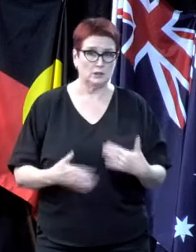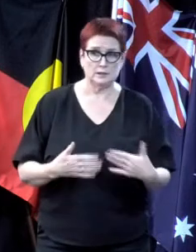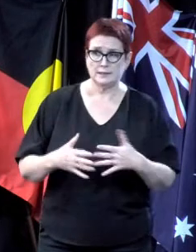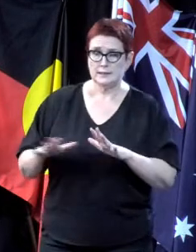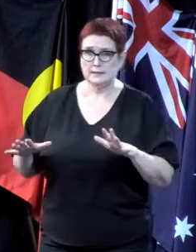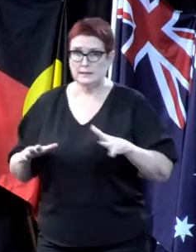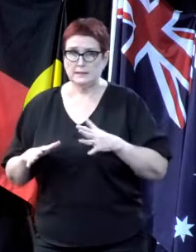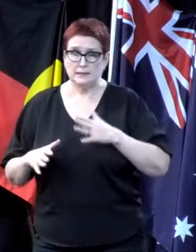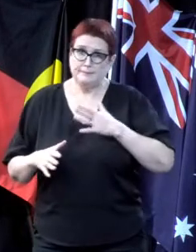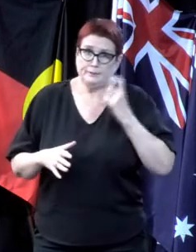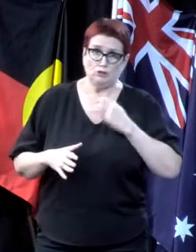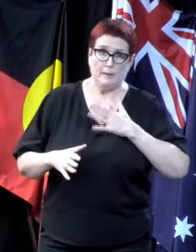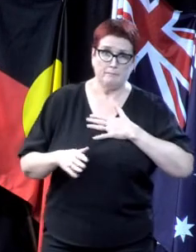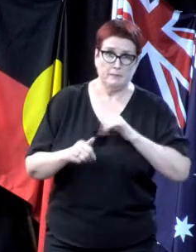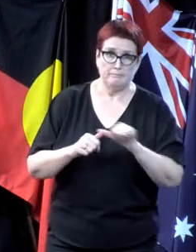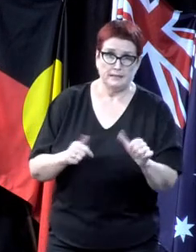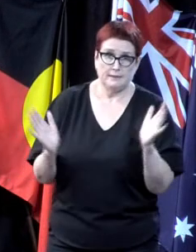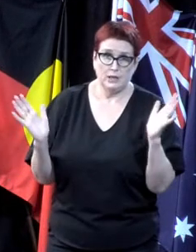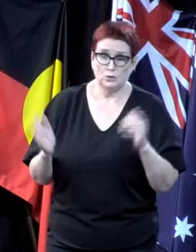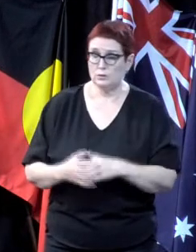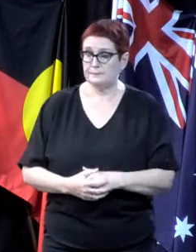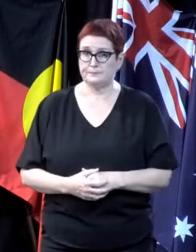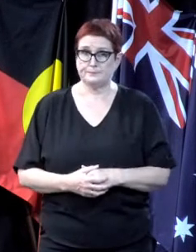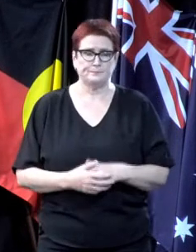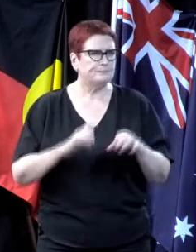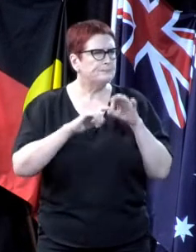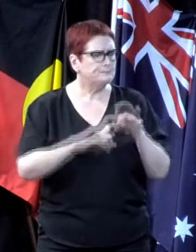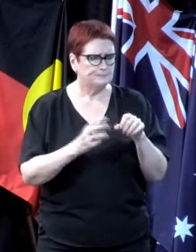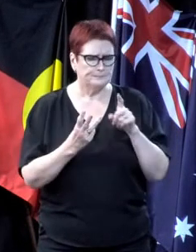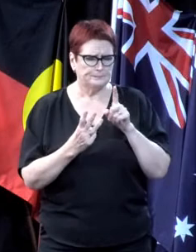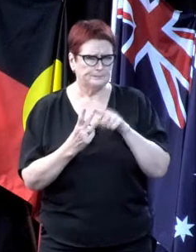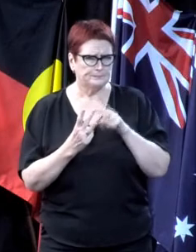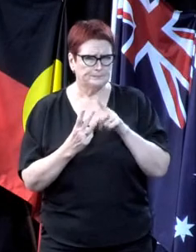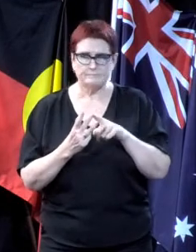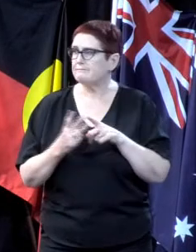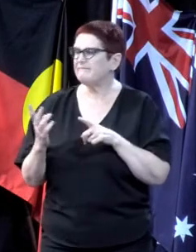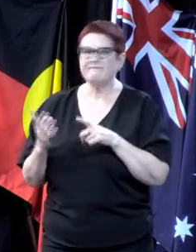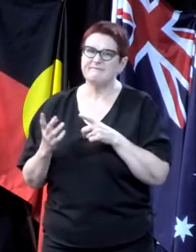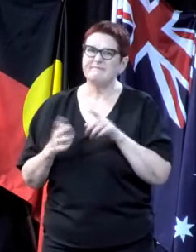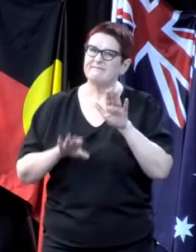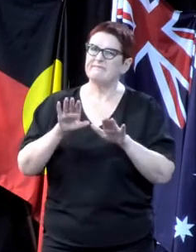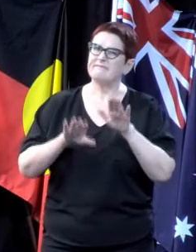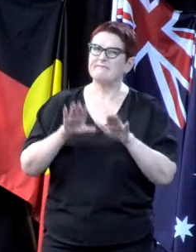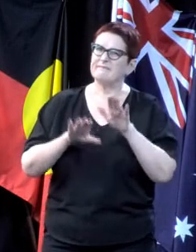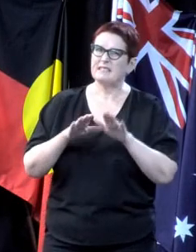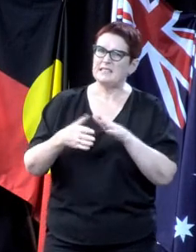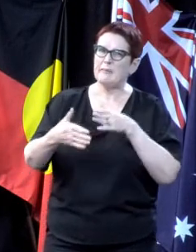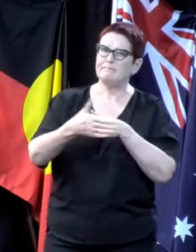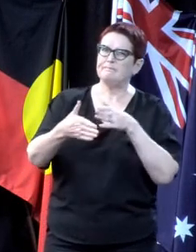Ms Prichard, do you have any observations on this topic? We’ve got similar challenges because our schools were built in the same era.